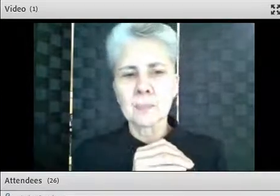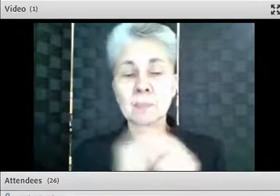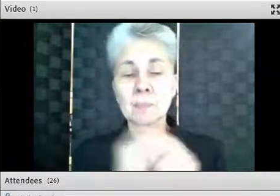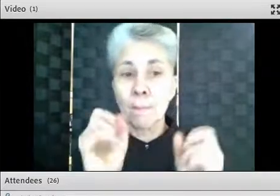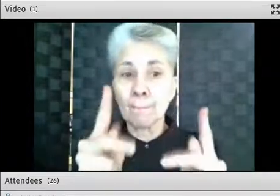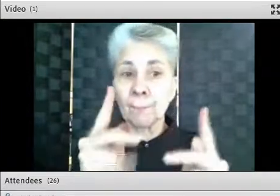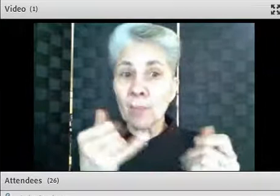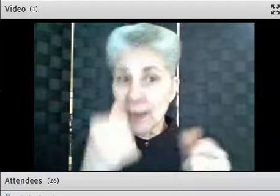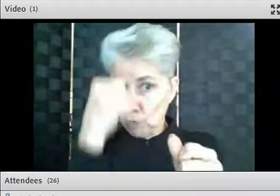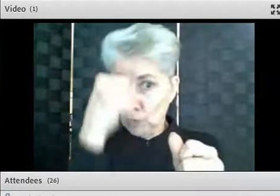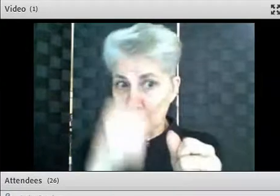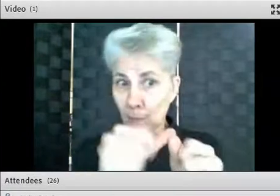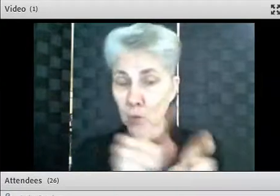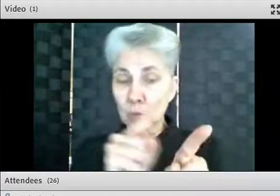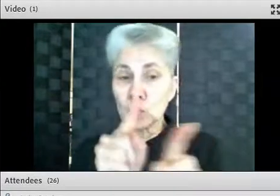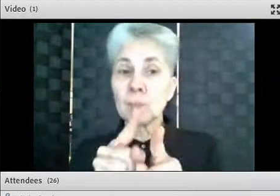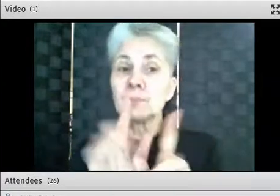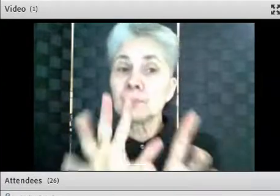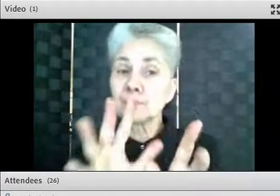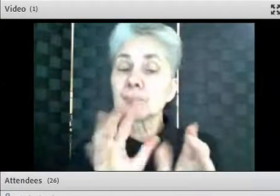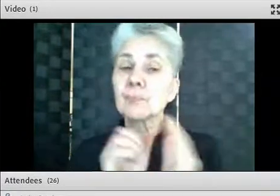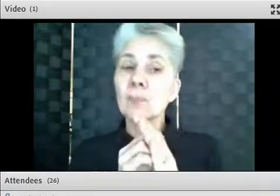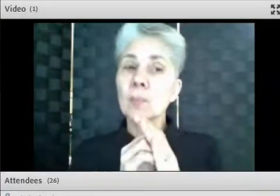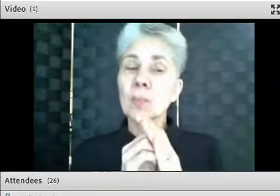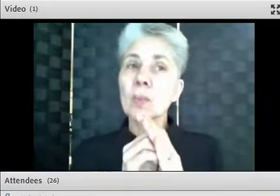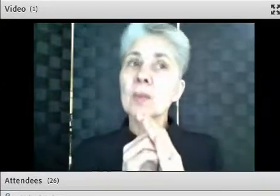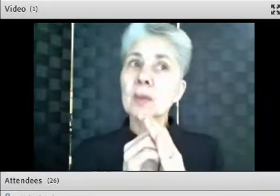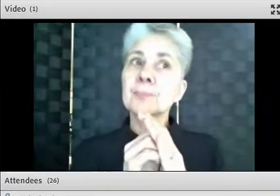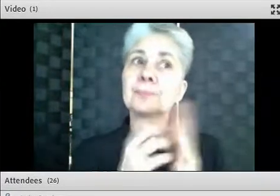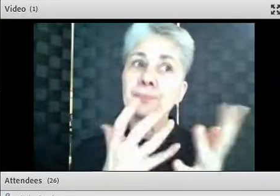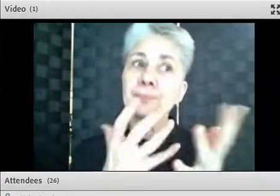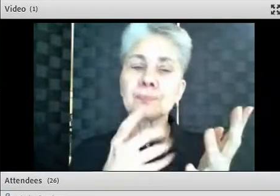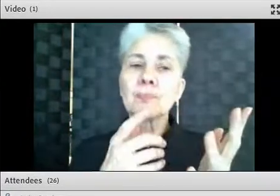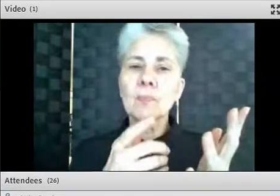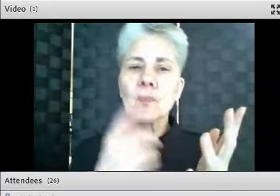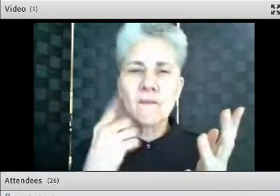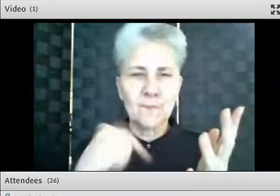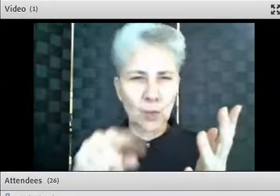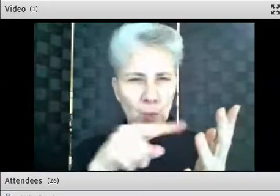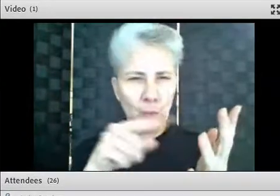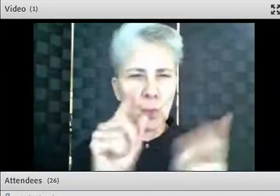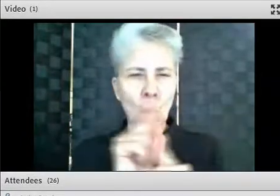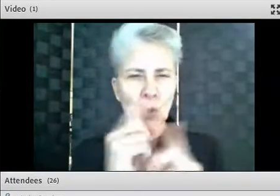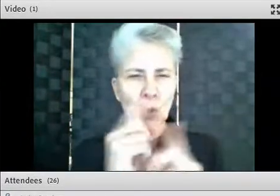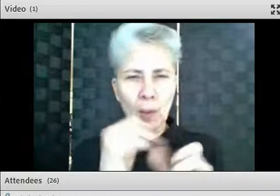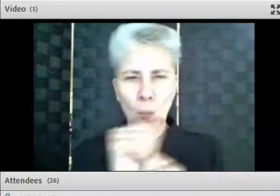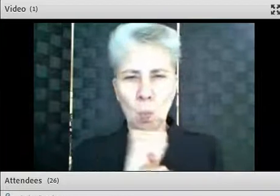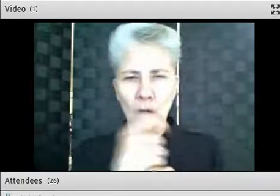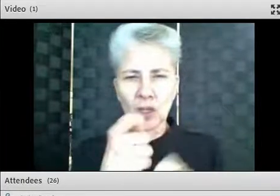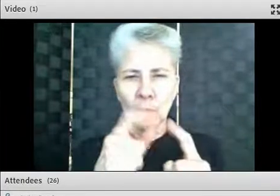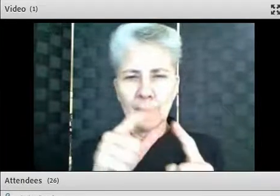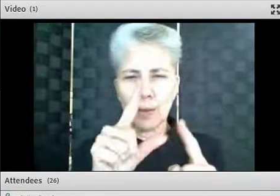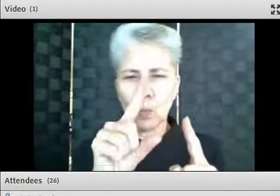Okay, but keep in mind, also, is that for those who also may work a little bit with Dewey,